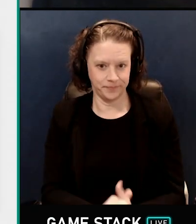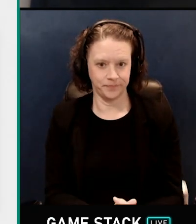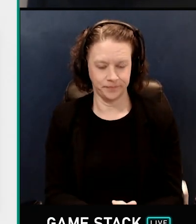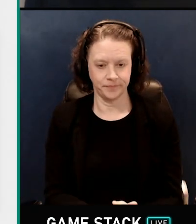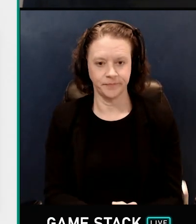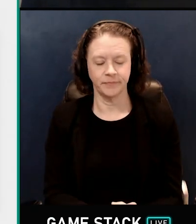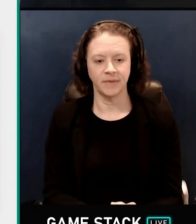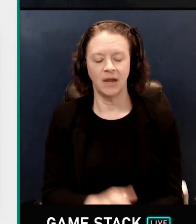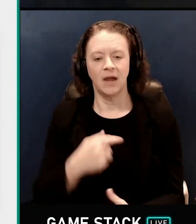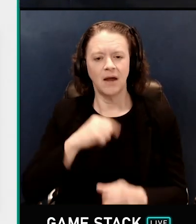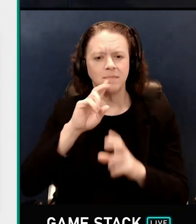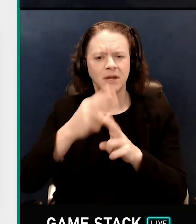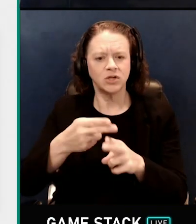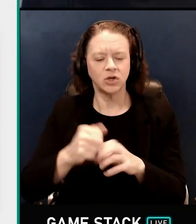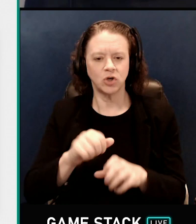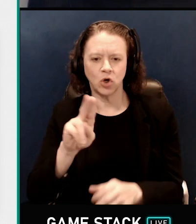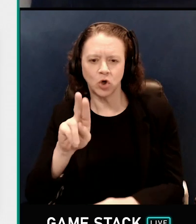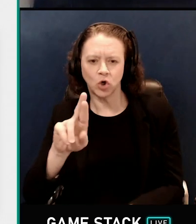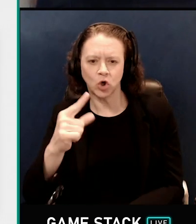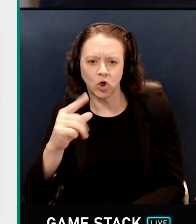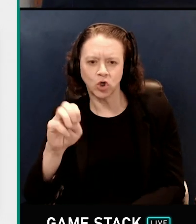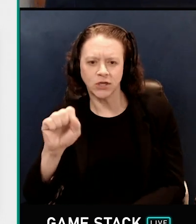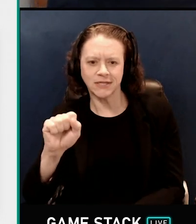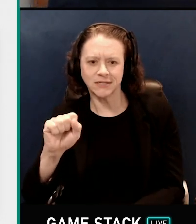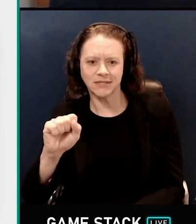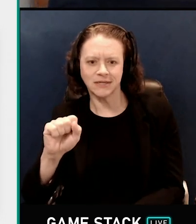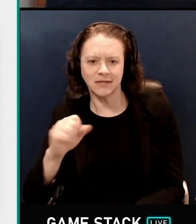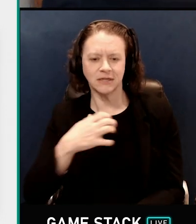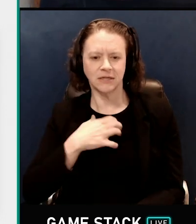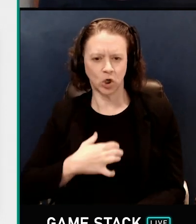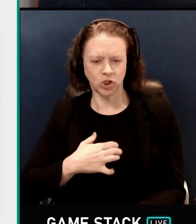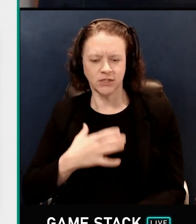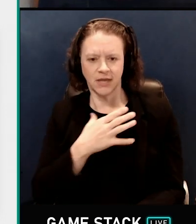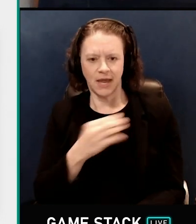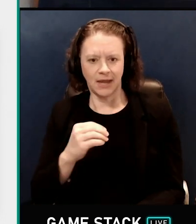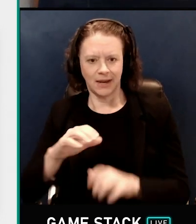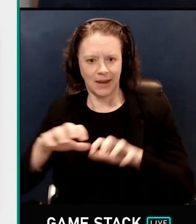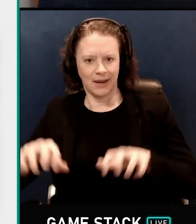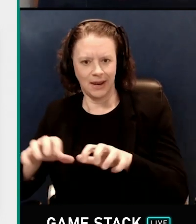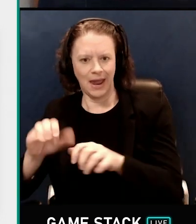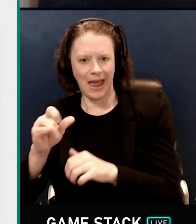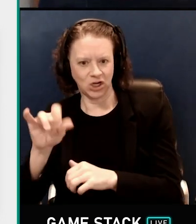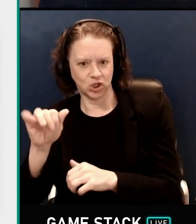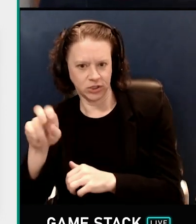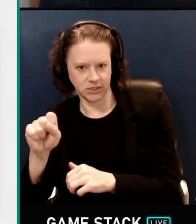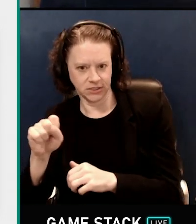I mentioned things like urges and actions, so let's take a quick look at what's going on inside the brain.